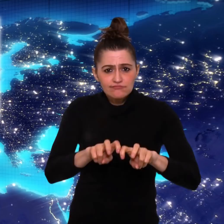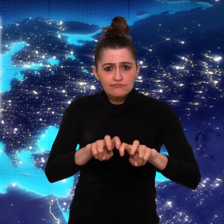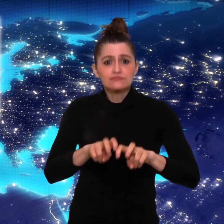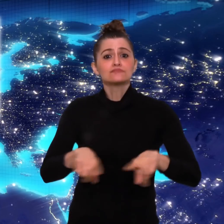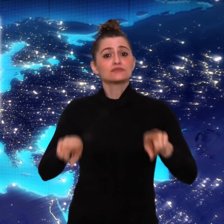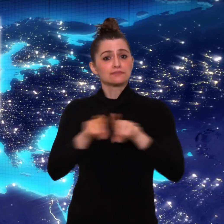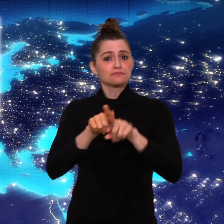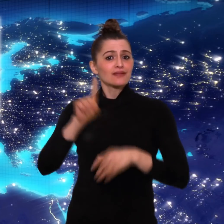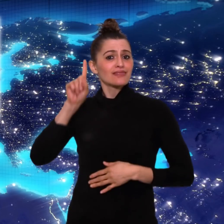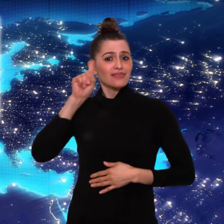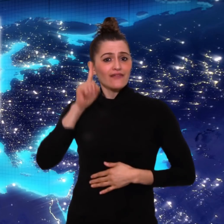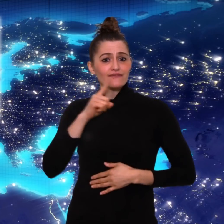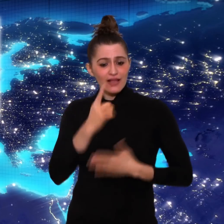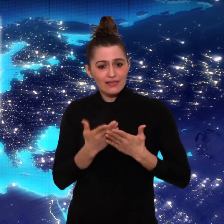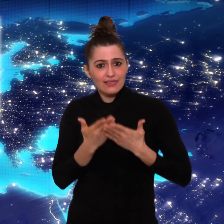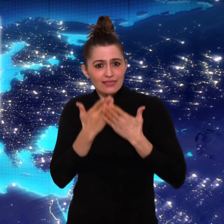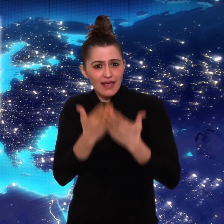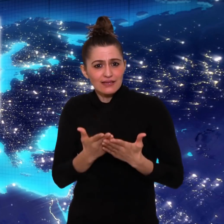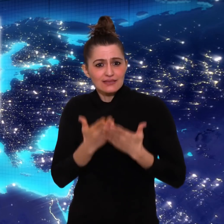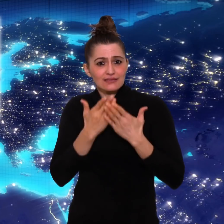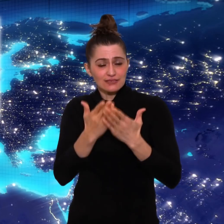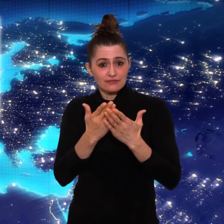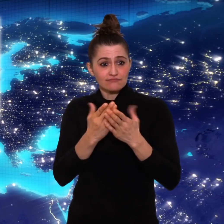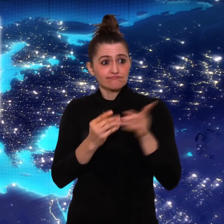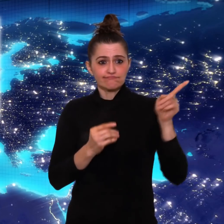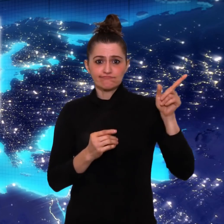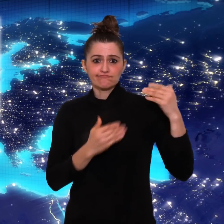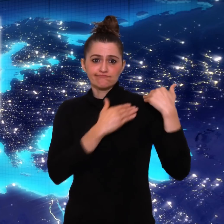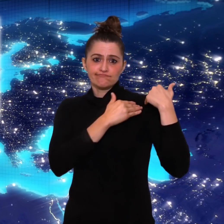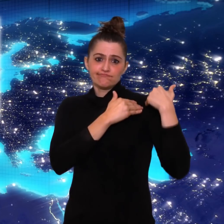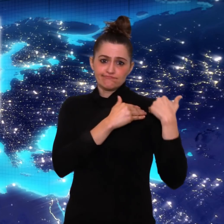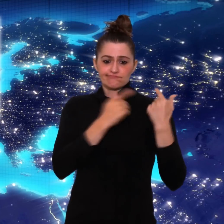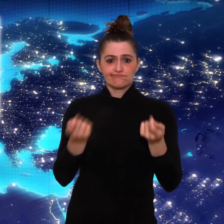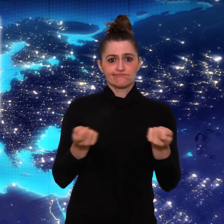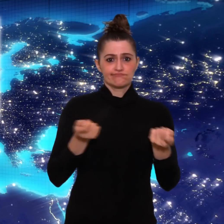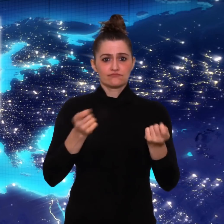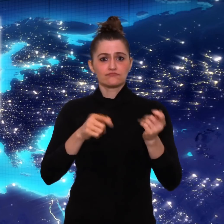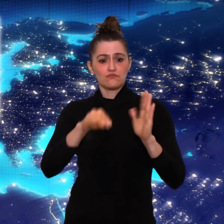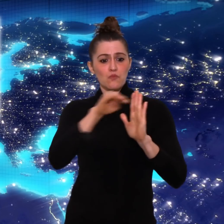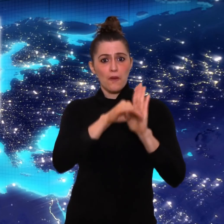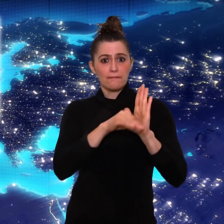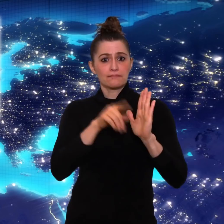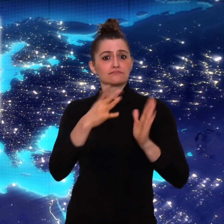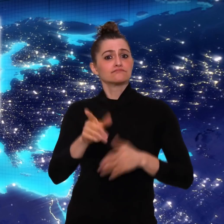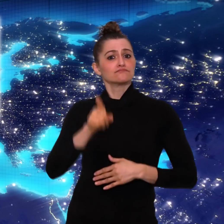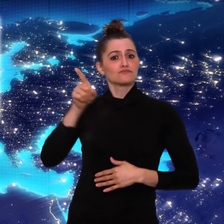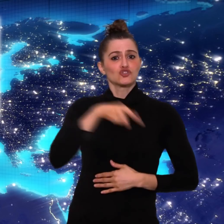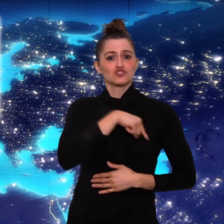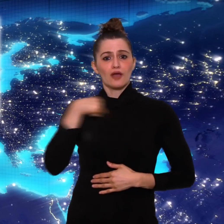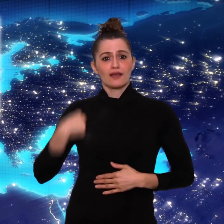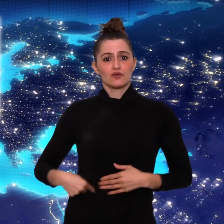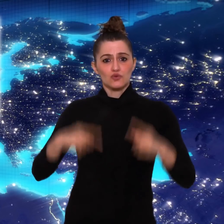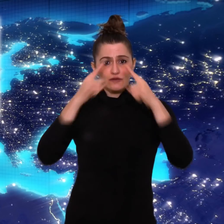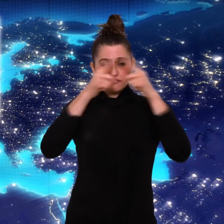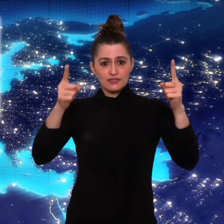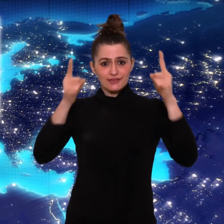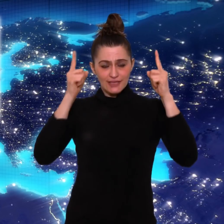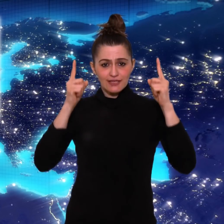studies at Chinese University,